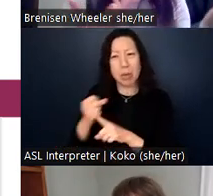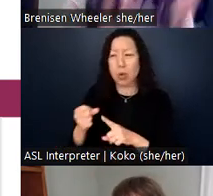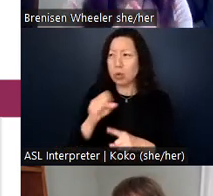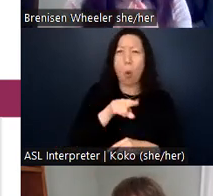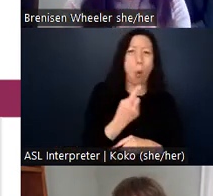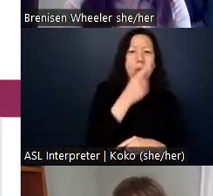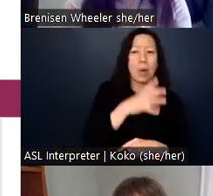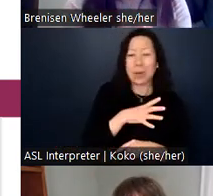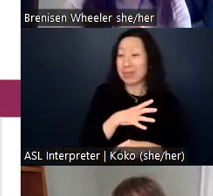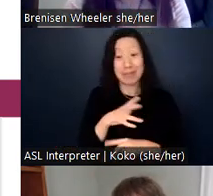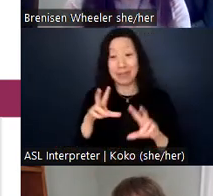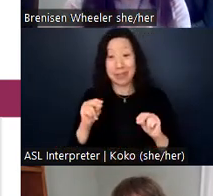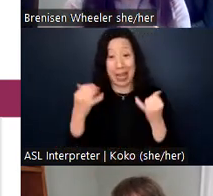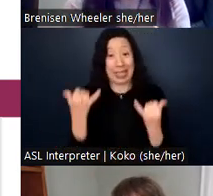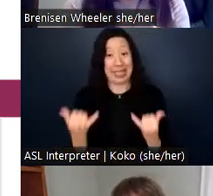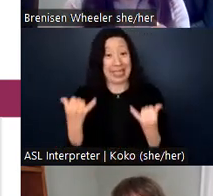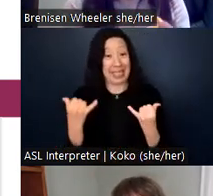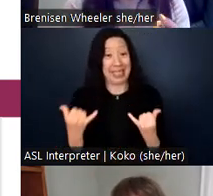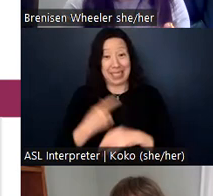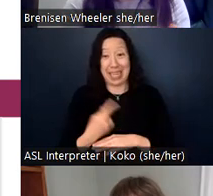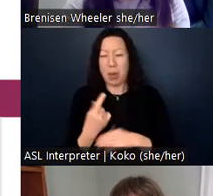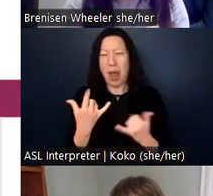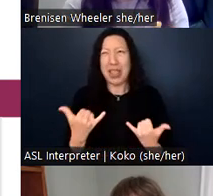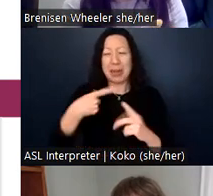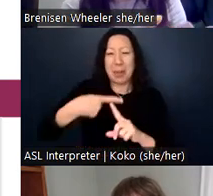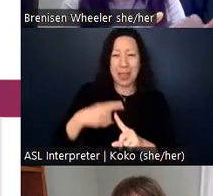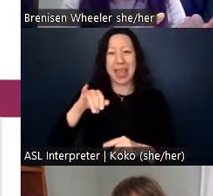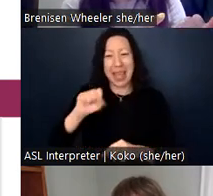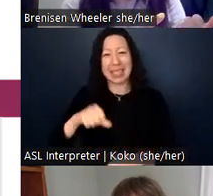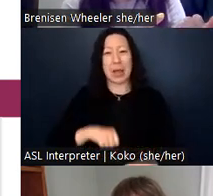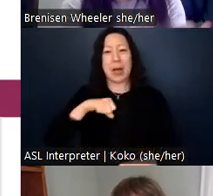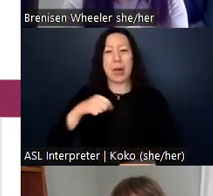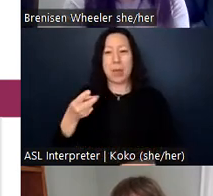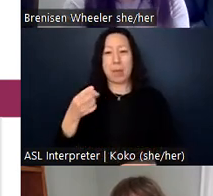is pride month, and we are going to have some of our webinars that talk about understanding